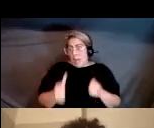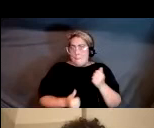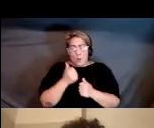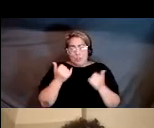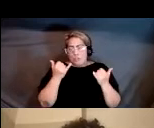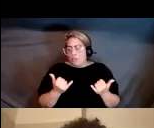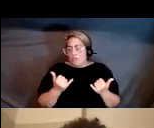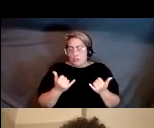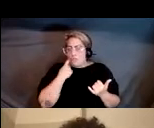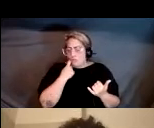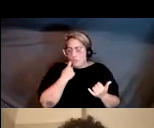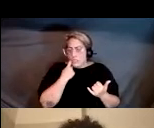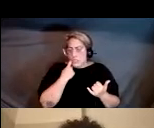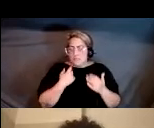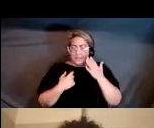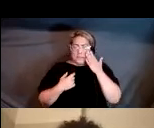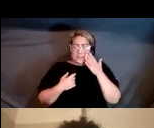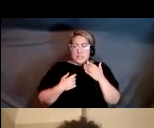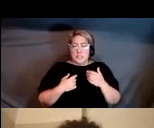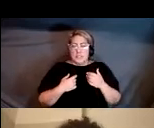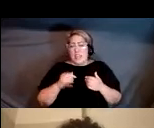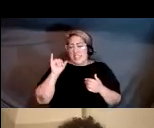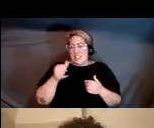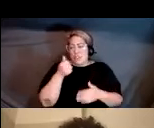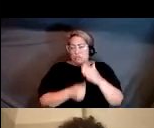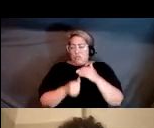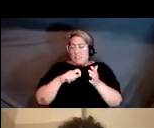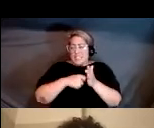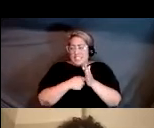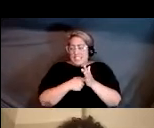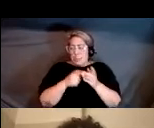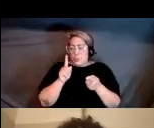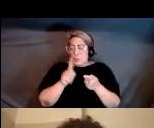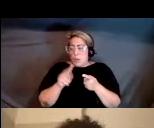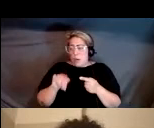Key to NYC updates. Mostly because I am a one-woman show